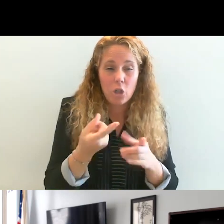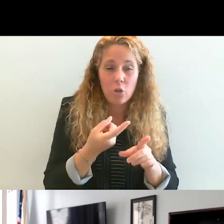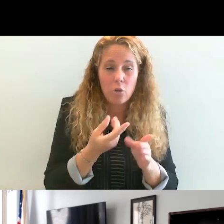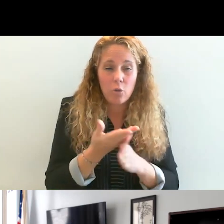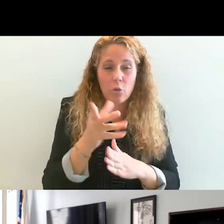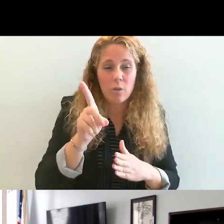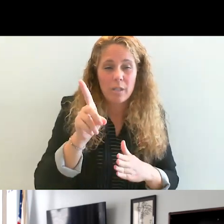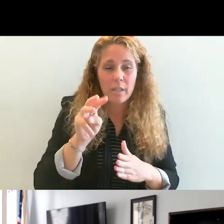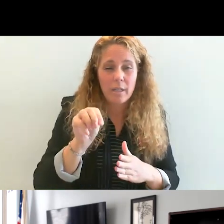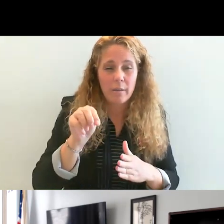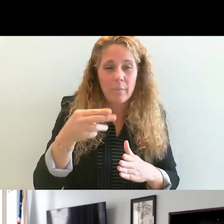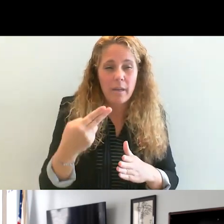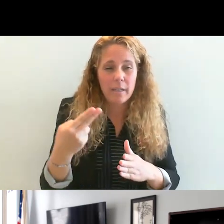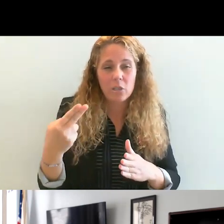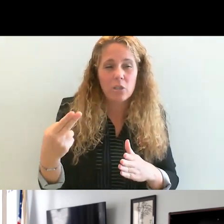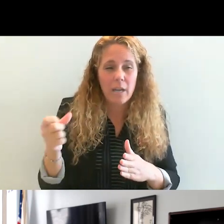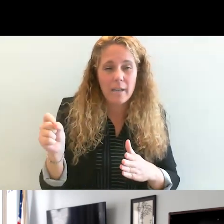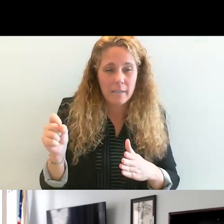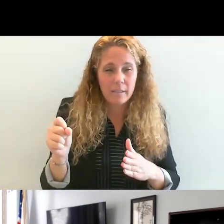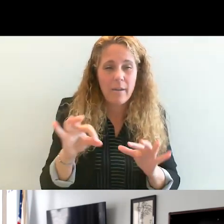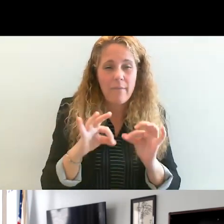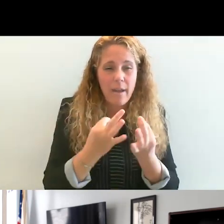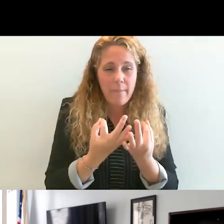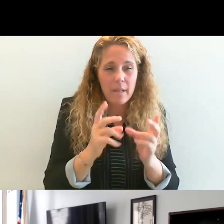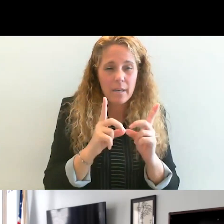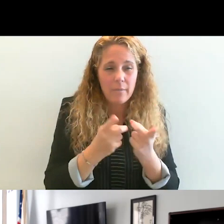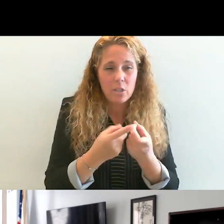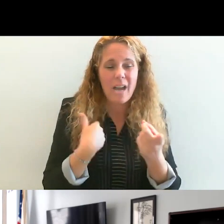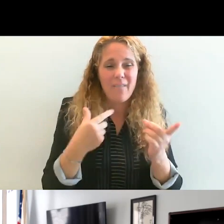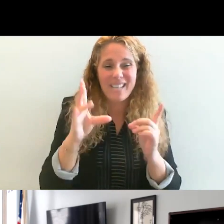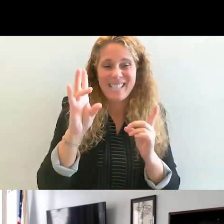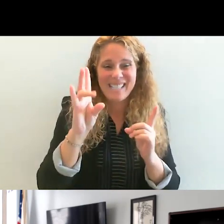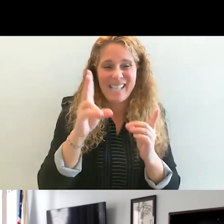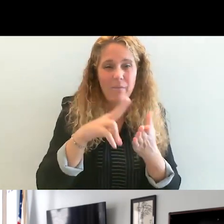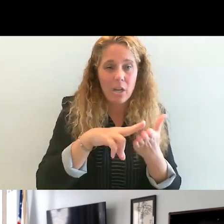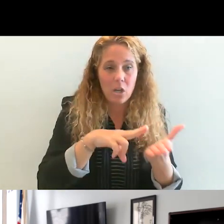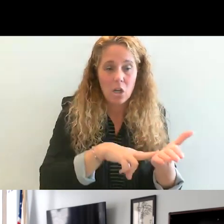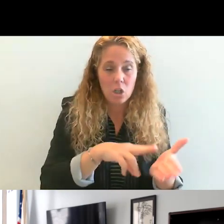CHILD, YOUTH AND FAMILY DIVISION. THERE ARE SEVERAL CONTRACTS.